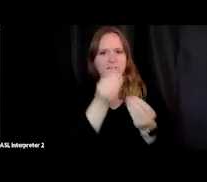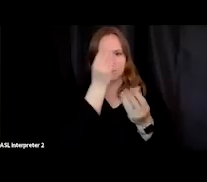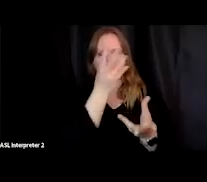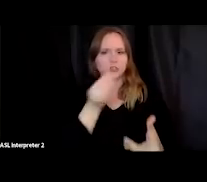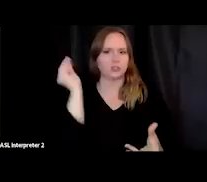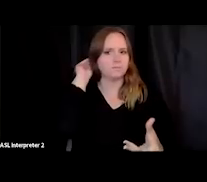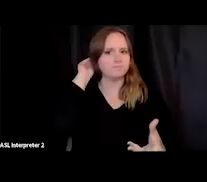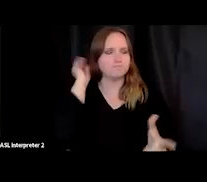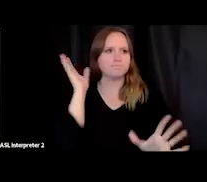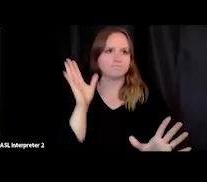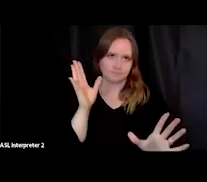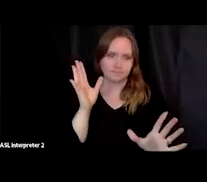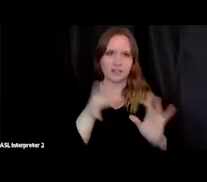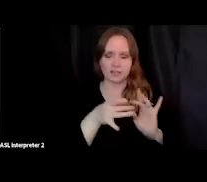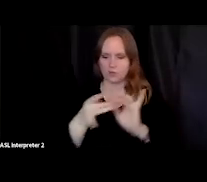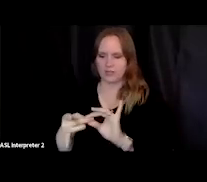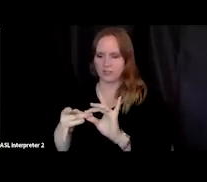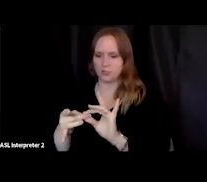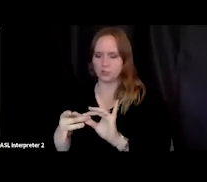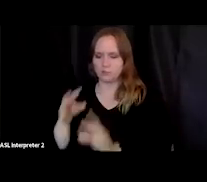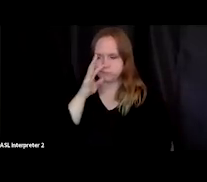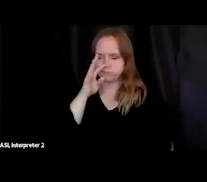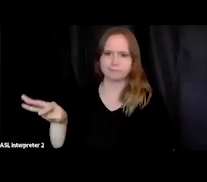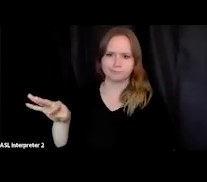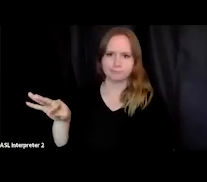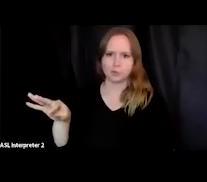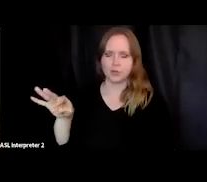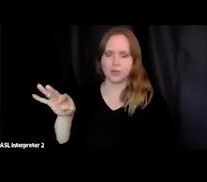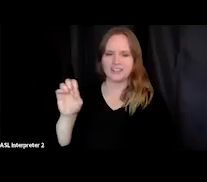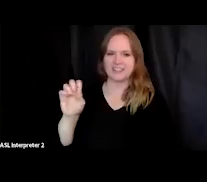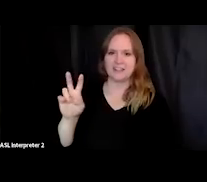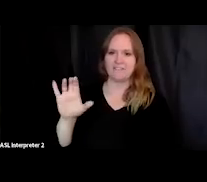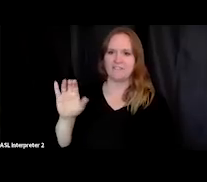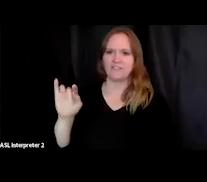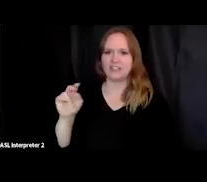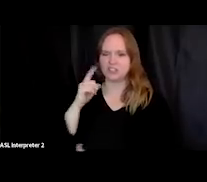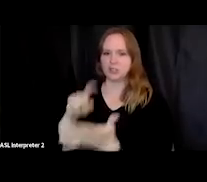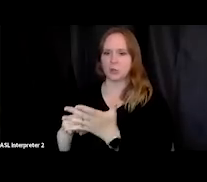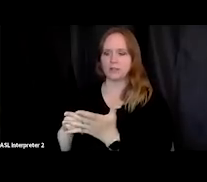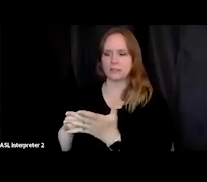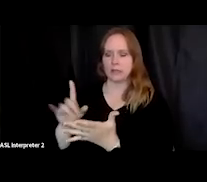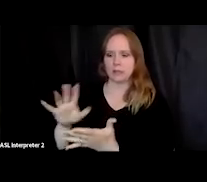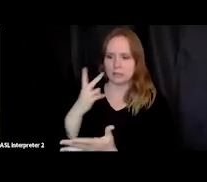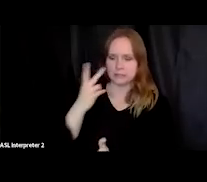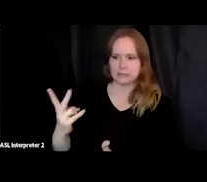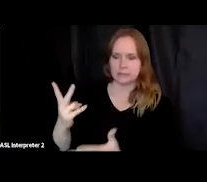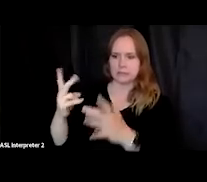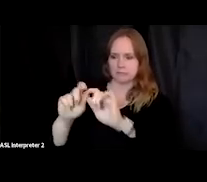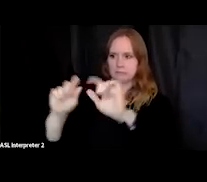to eviction notice, people will see that big red letter and just avoid it, right? But they, there is tenant rights